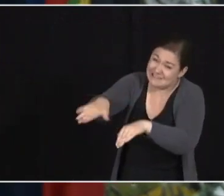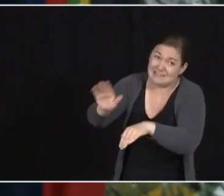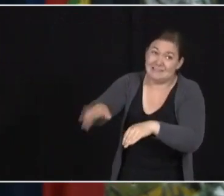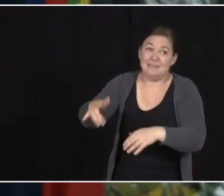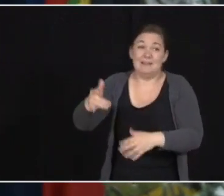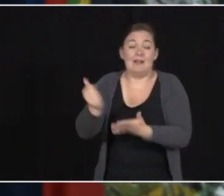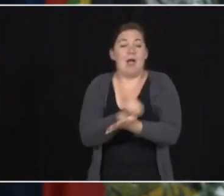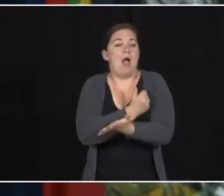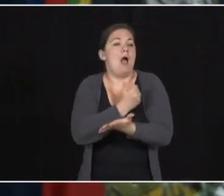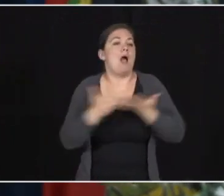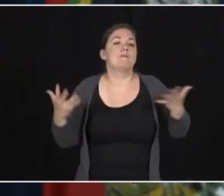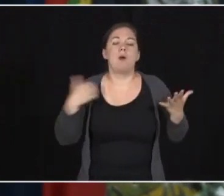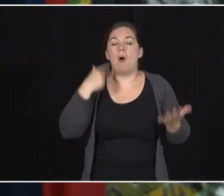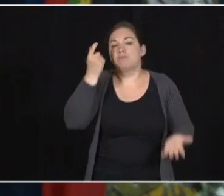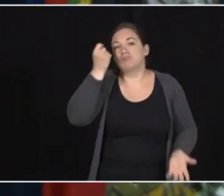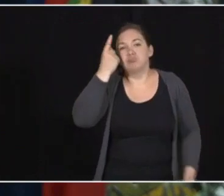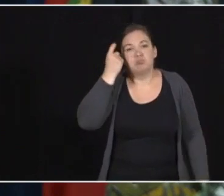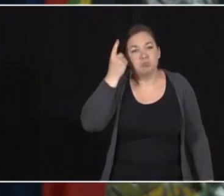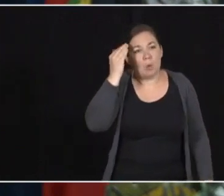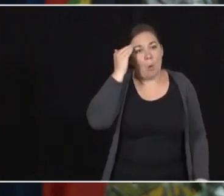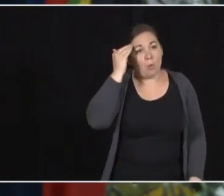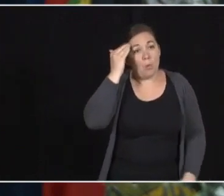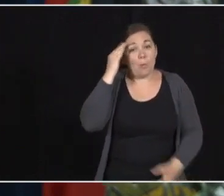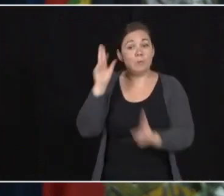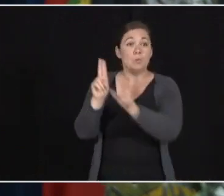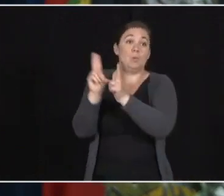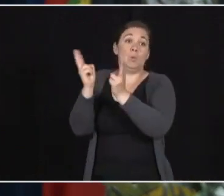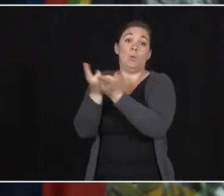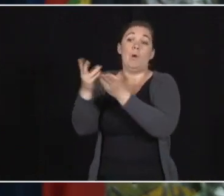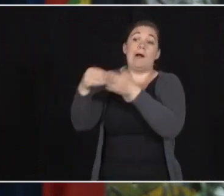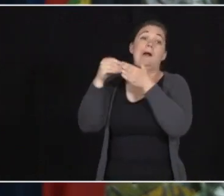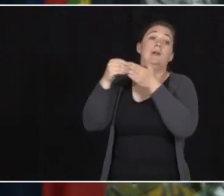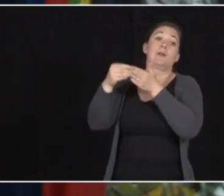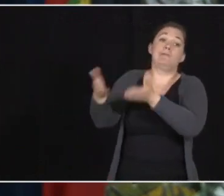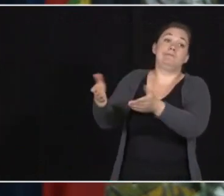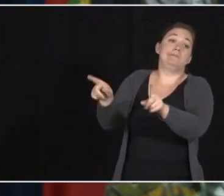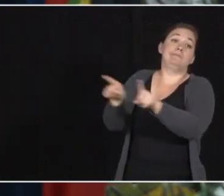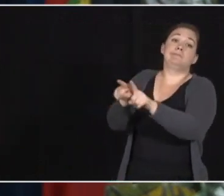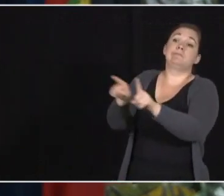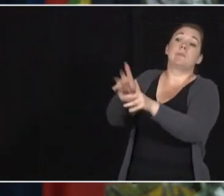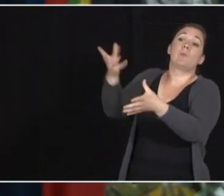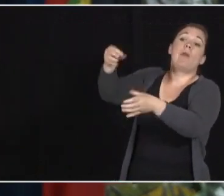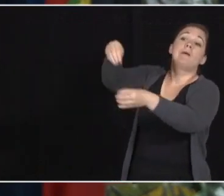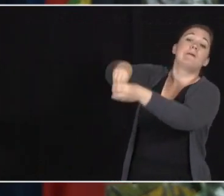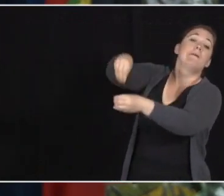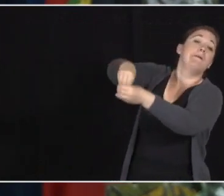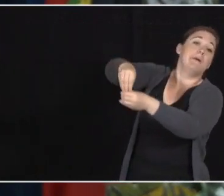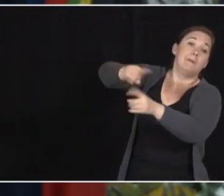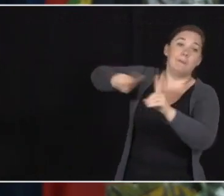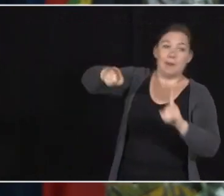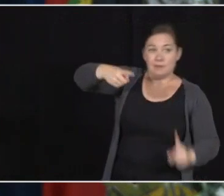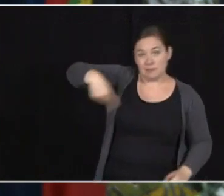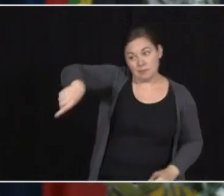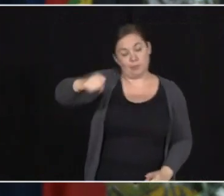And I know, I am sure Smokey Thomas was doing the same. I don't know the inner workings of the union. All I know is that they refuse to go in.